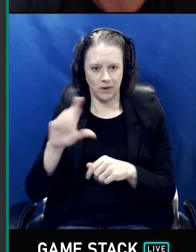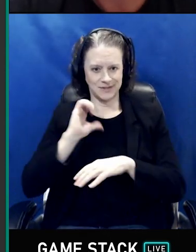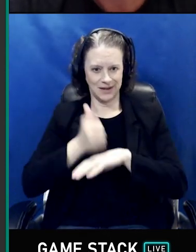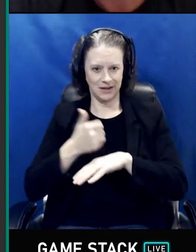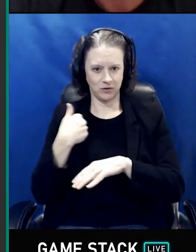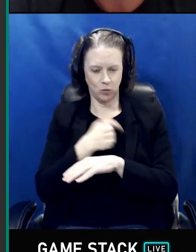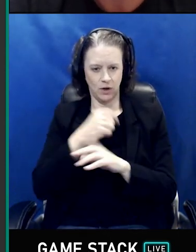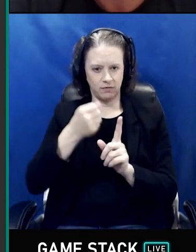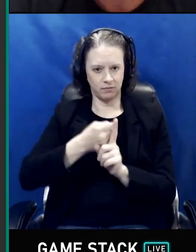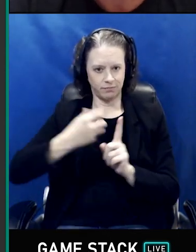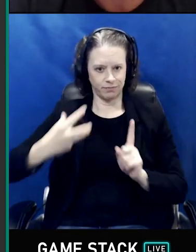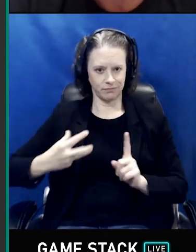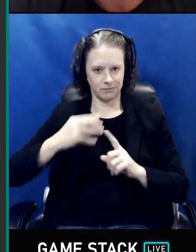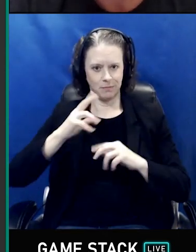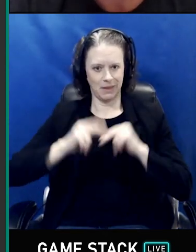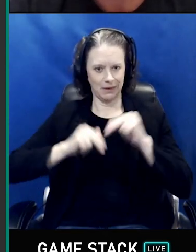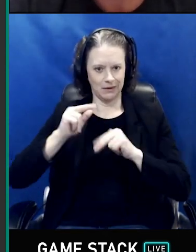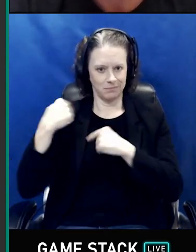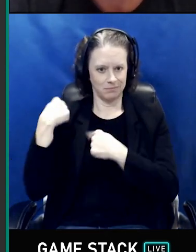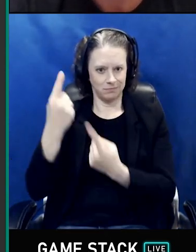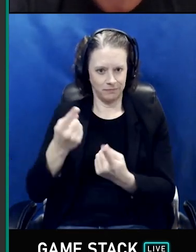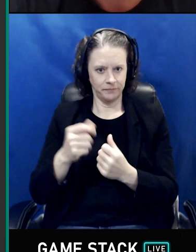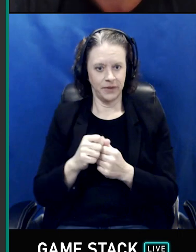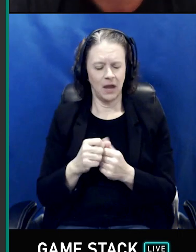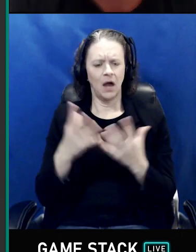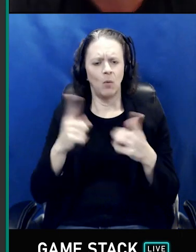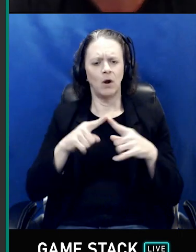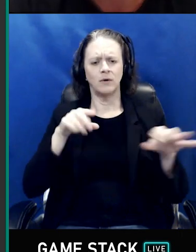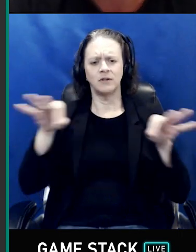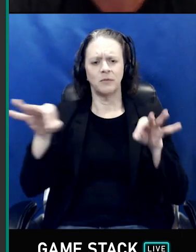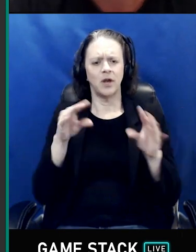let's talk a little bit more about how this looks in our current product.